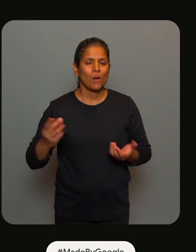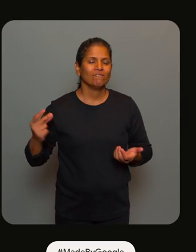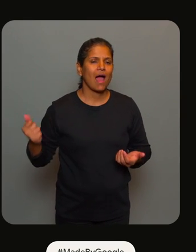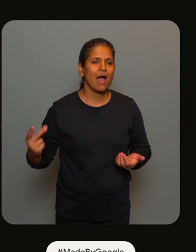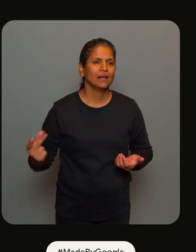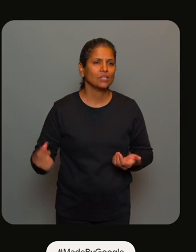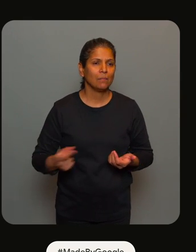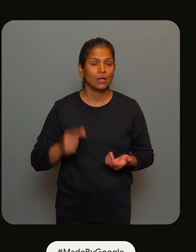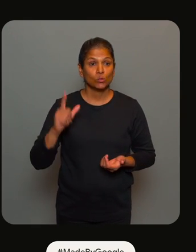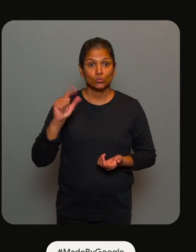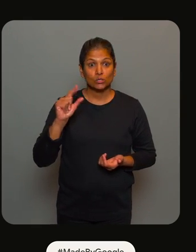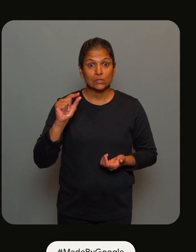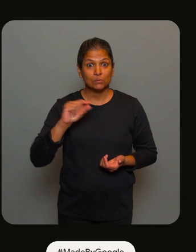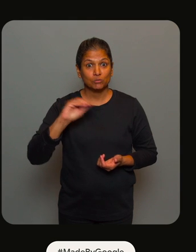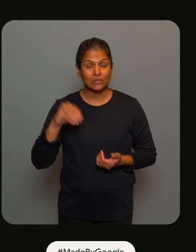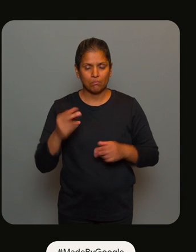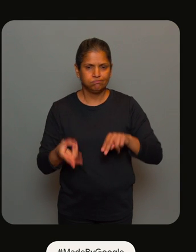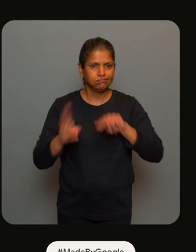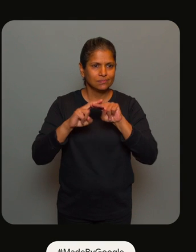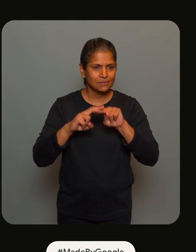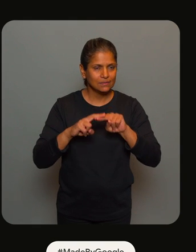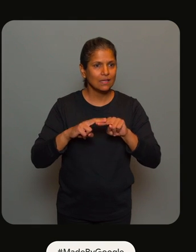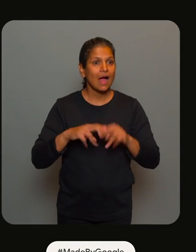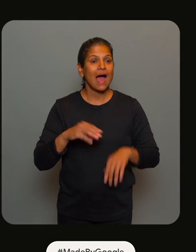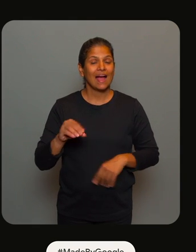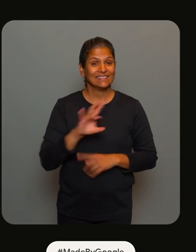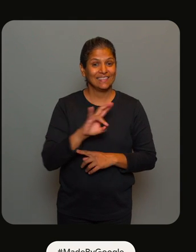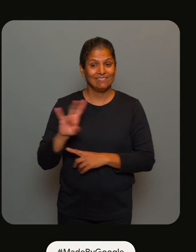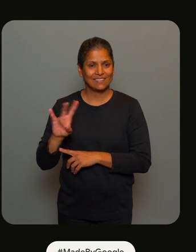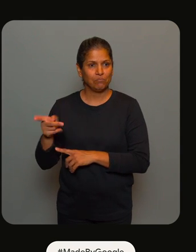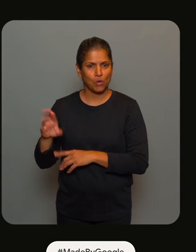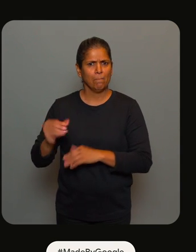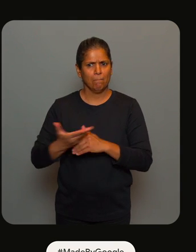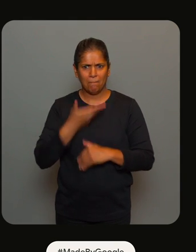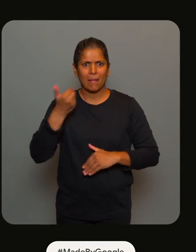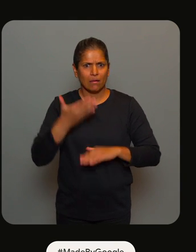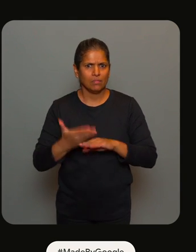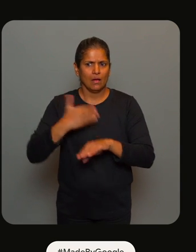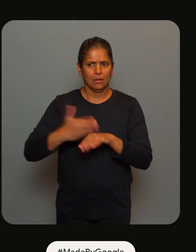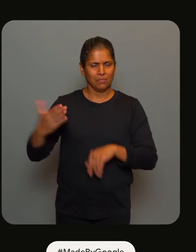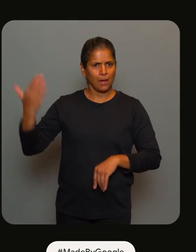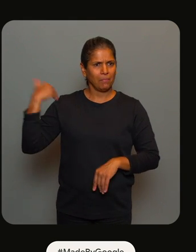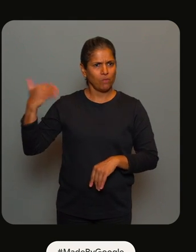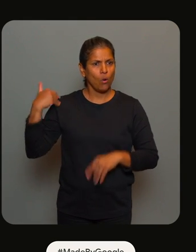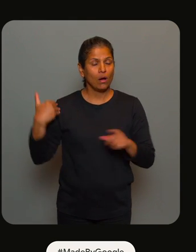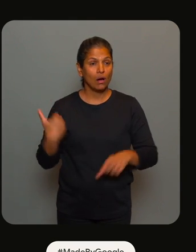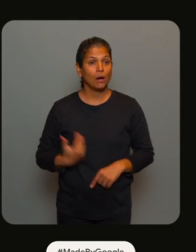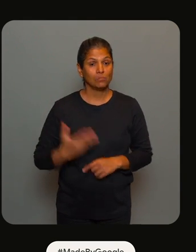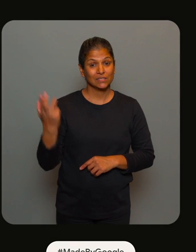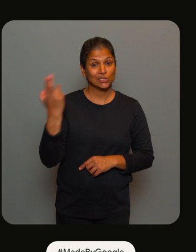efficiently on Pixel 7 and 7 Pro. Tensor G2’s design also helps lower the power consumption for